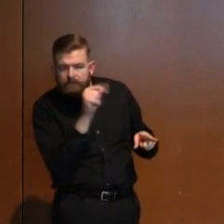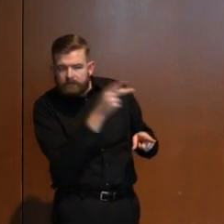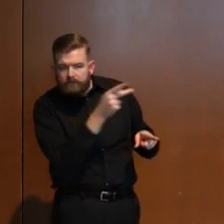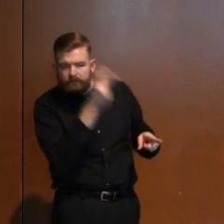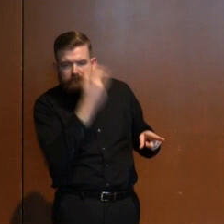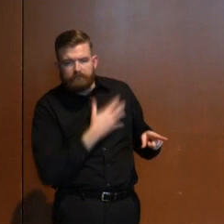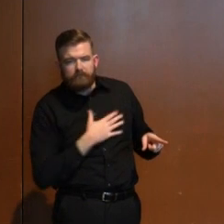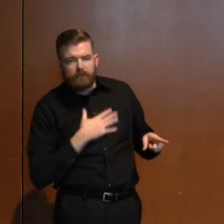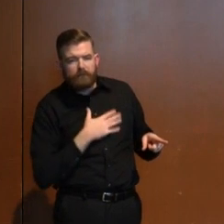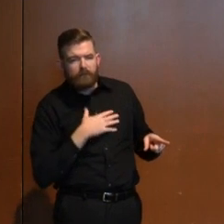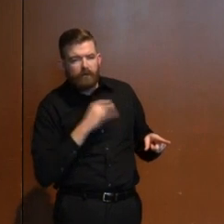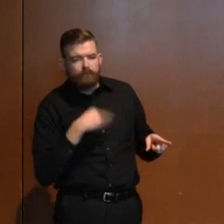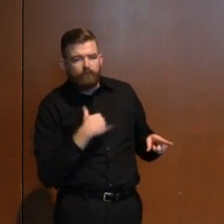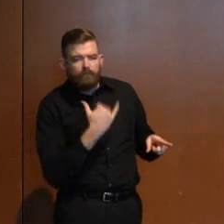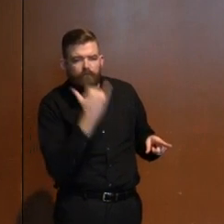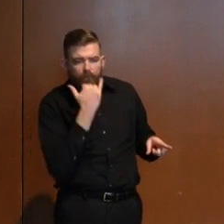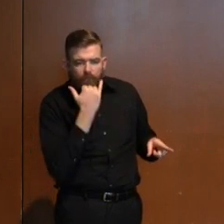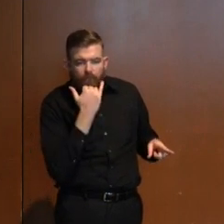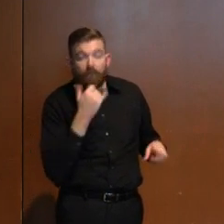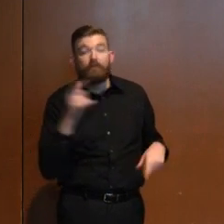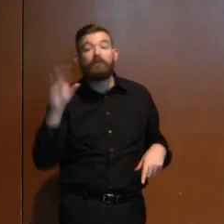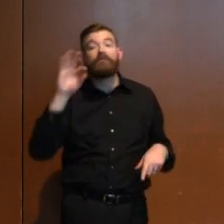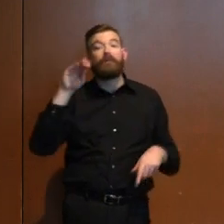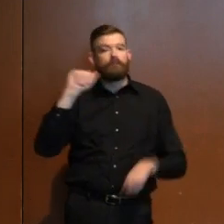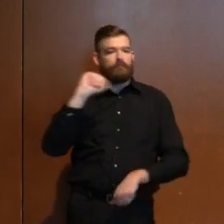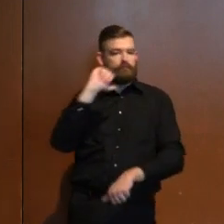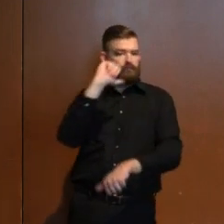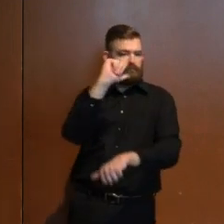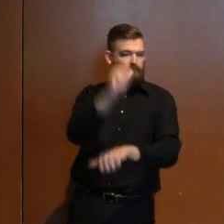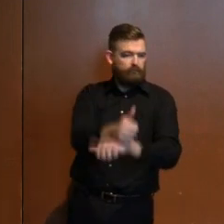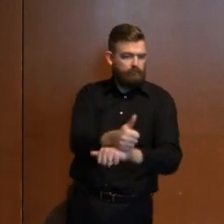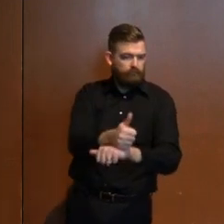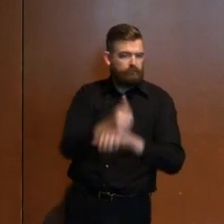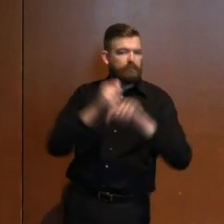IF I'M WRONG. AT THE TWO FEMA SITES WE'VE